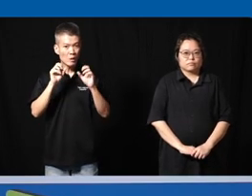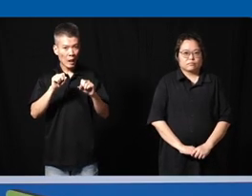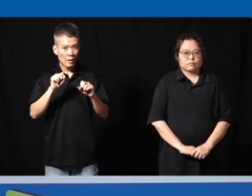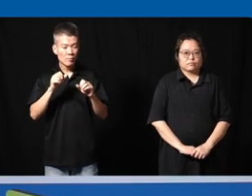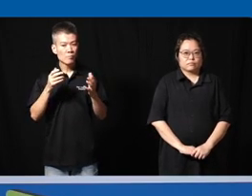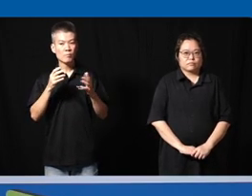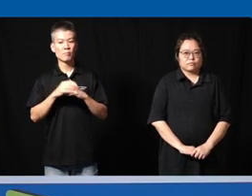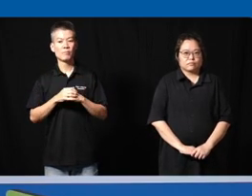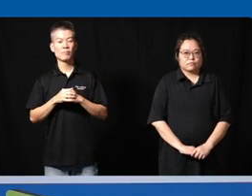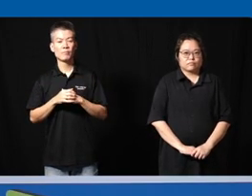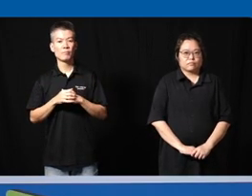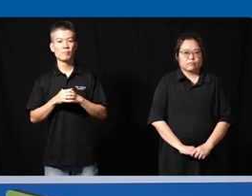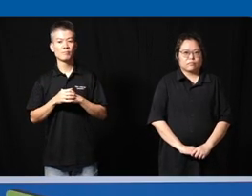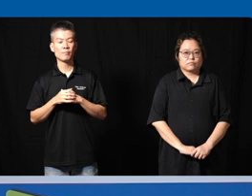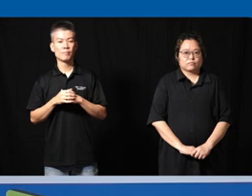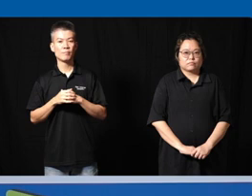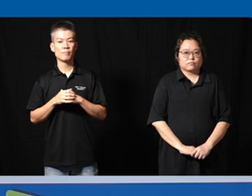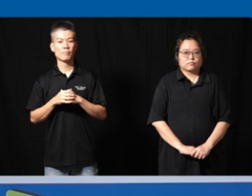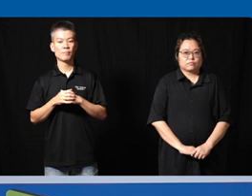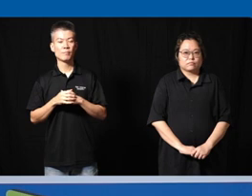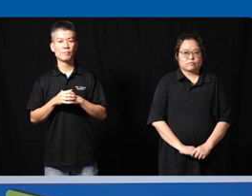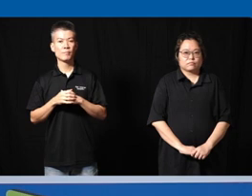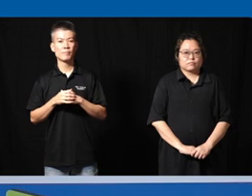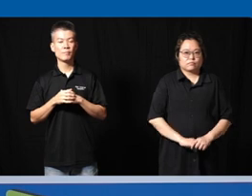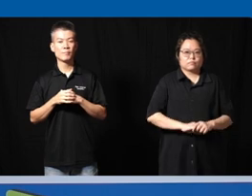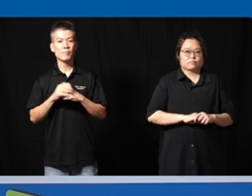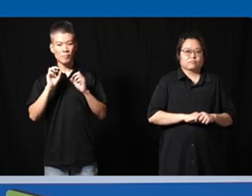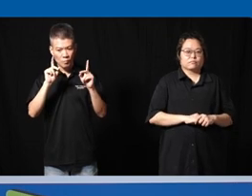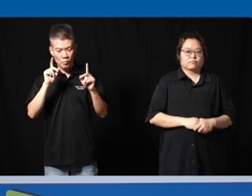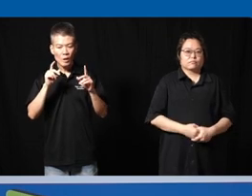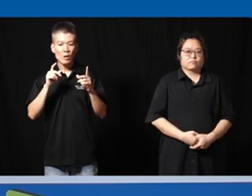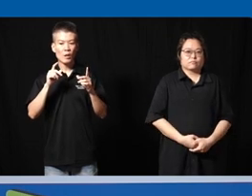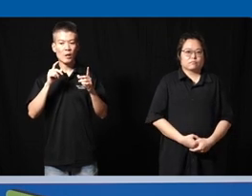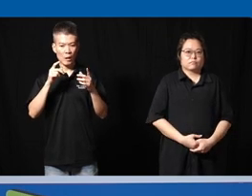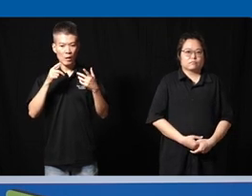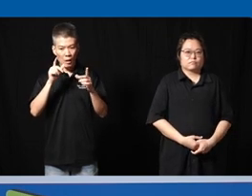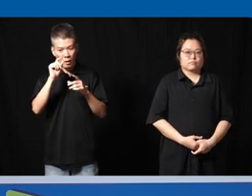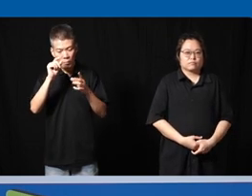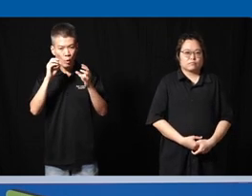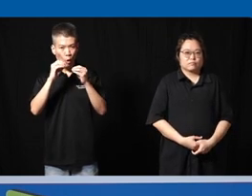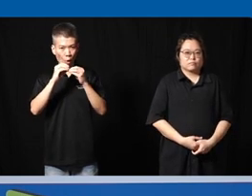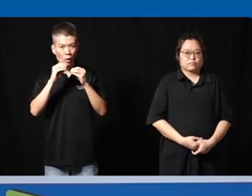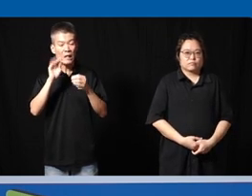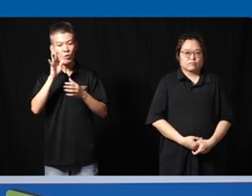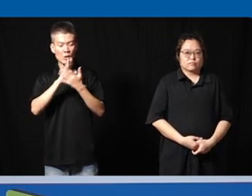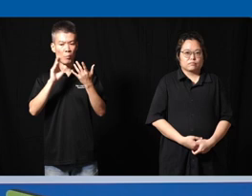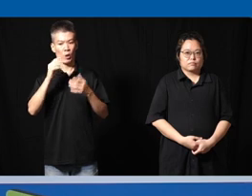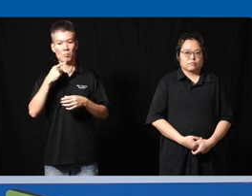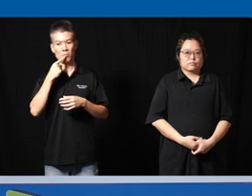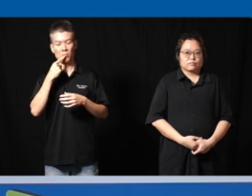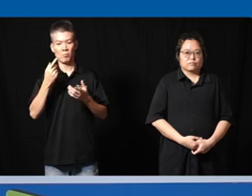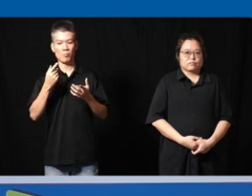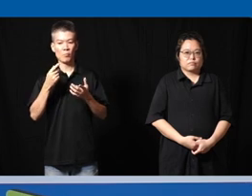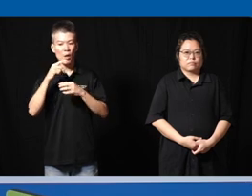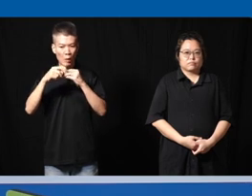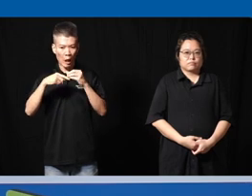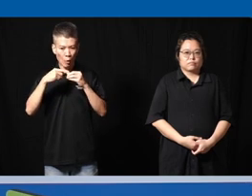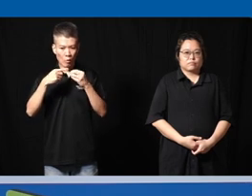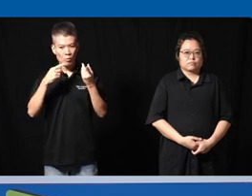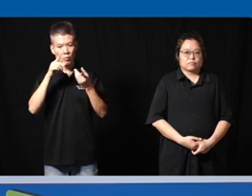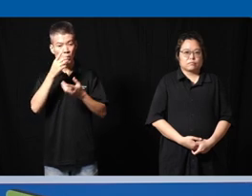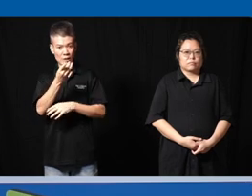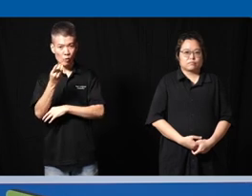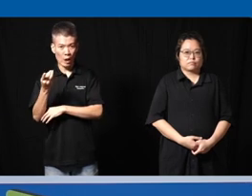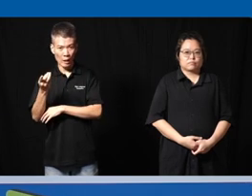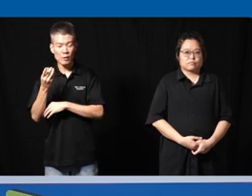know so I mean should just to elaborate a little bit more if somebody said uh about a a device uh